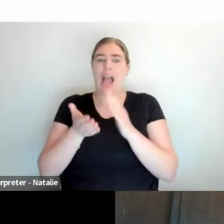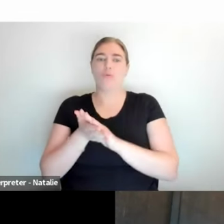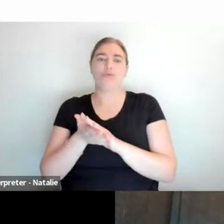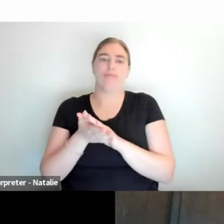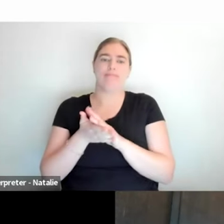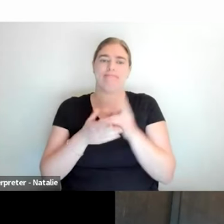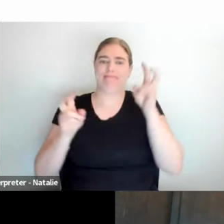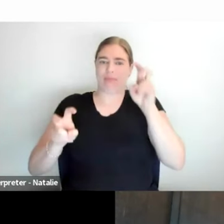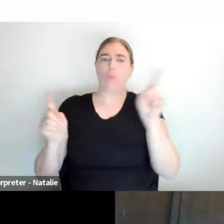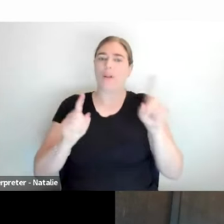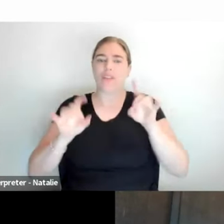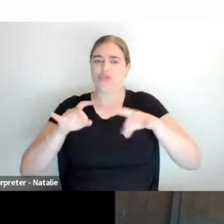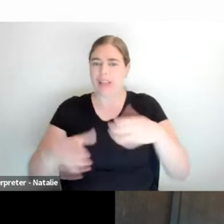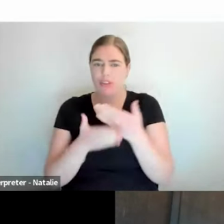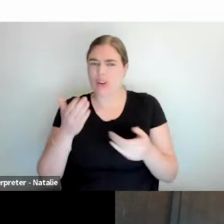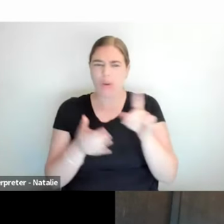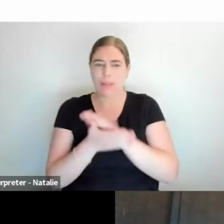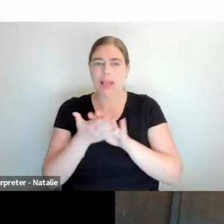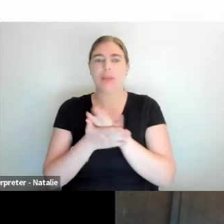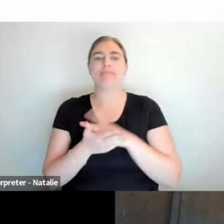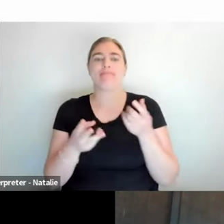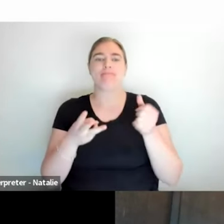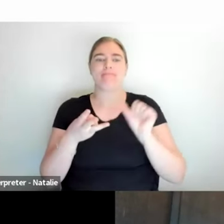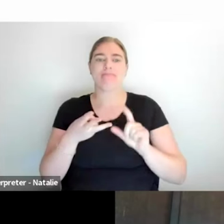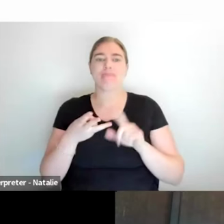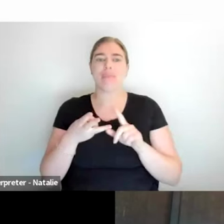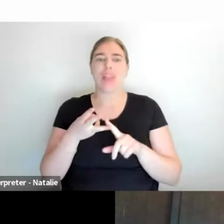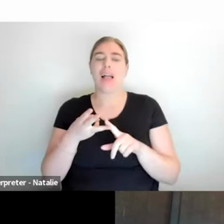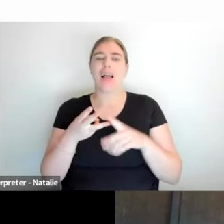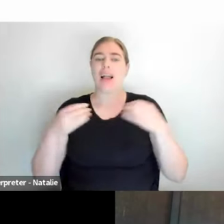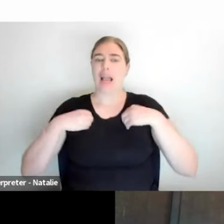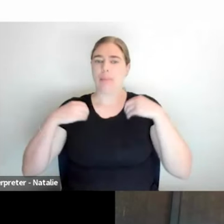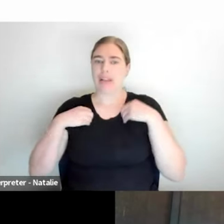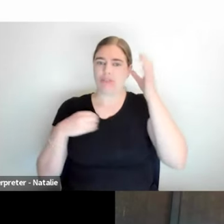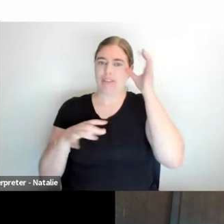will fare compared to those who get support from our various project investment streams.